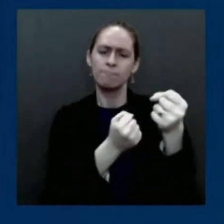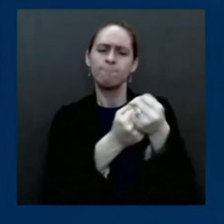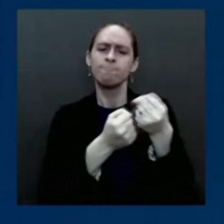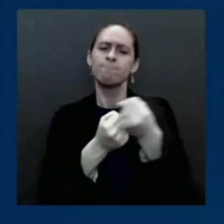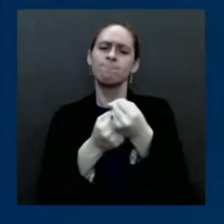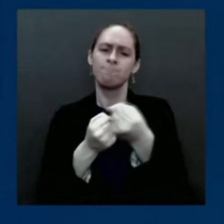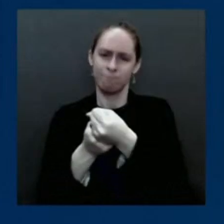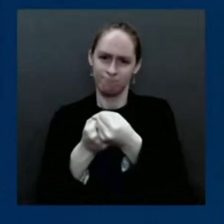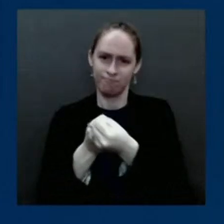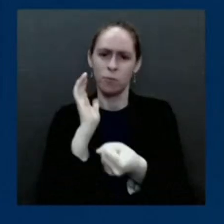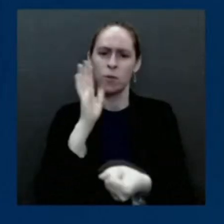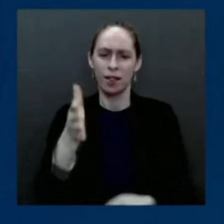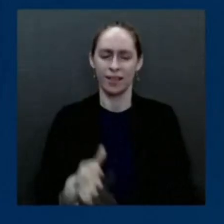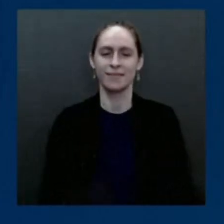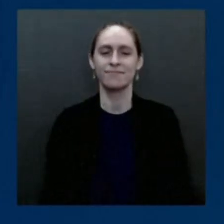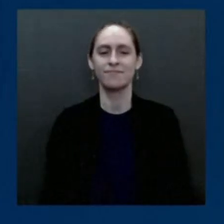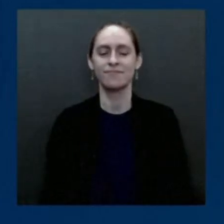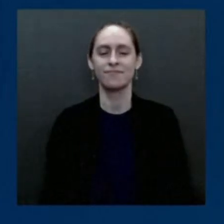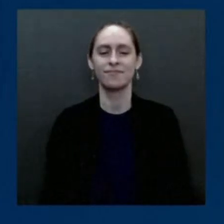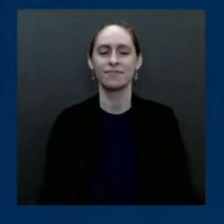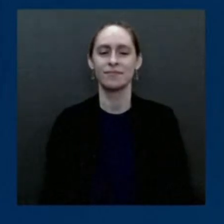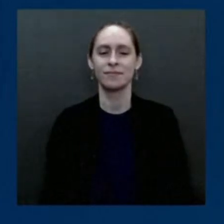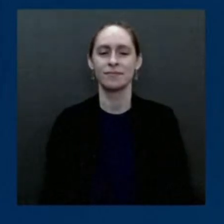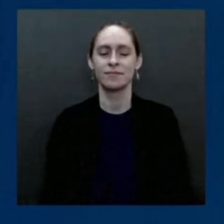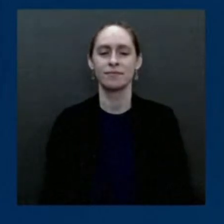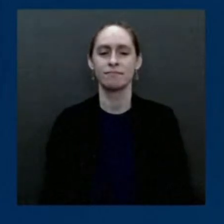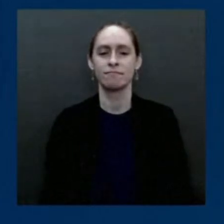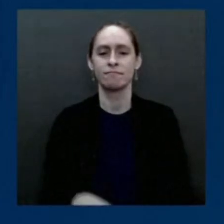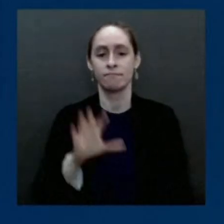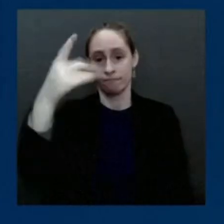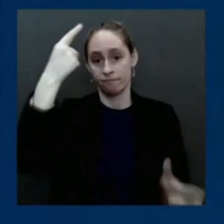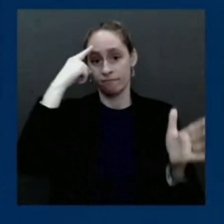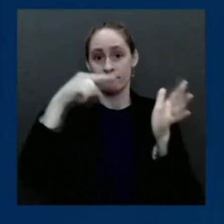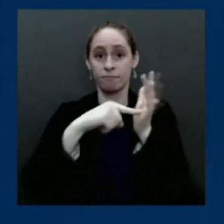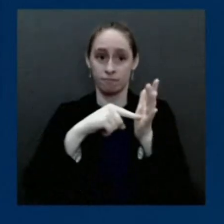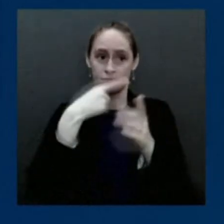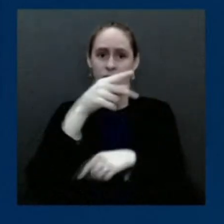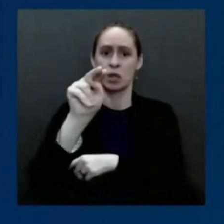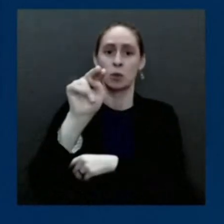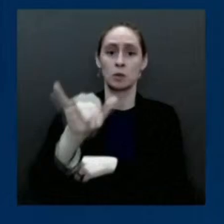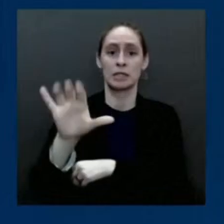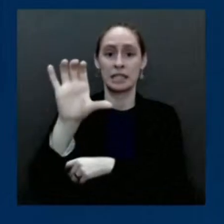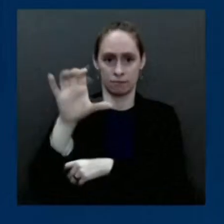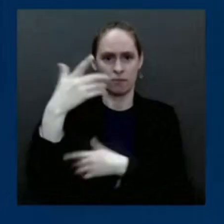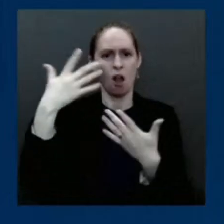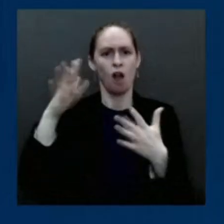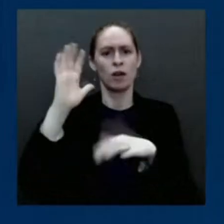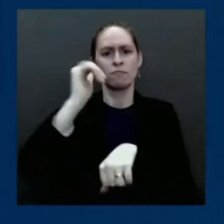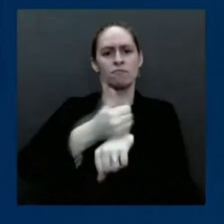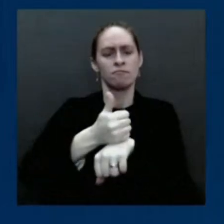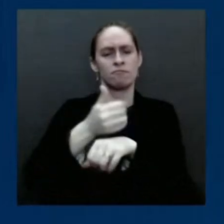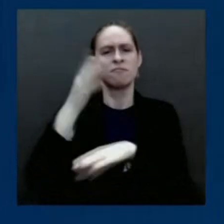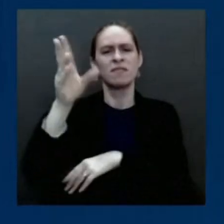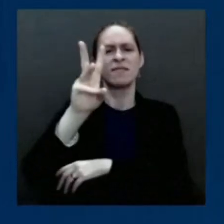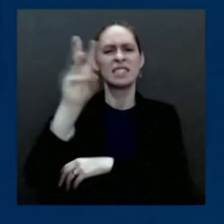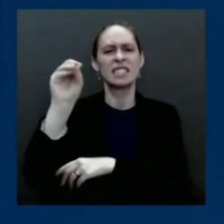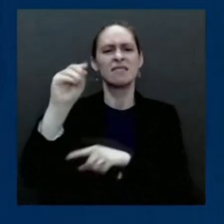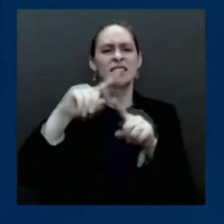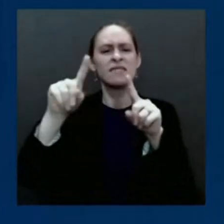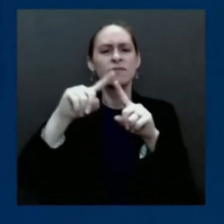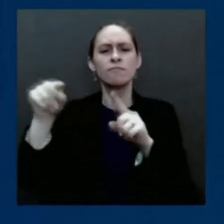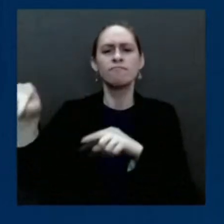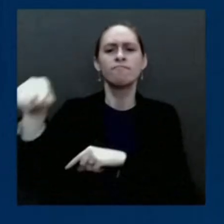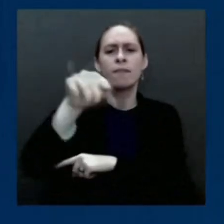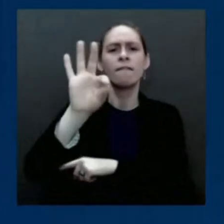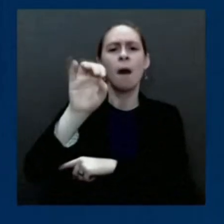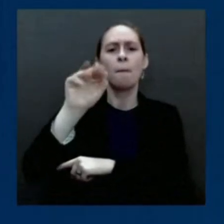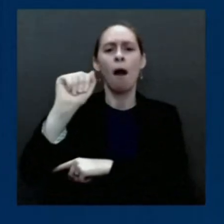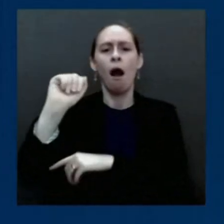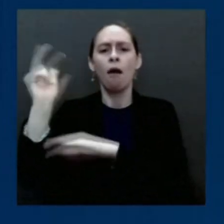LANDED ON THE GROUND FOR